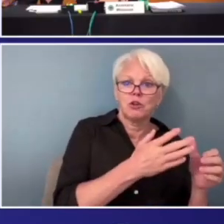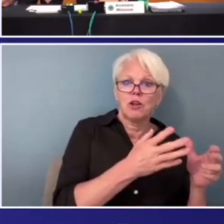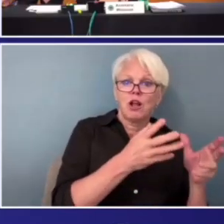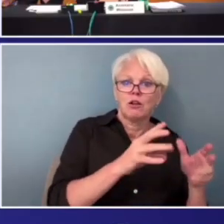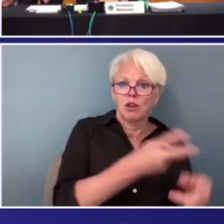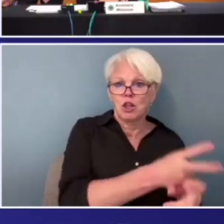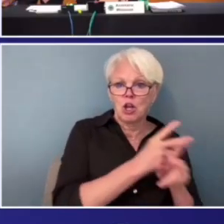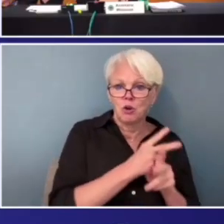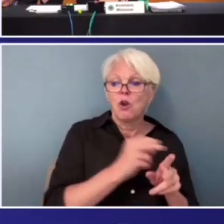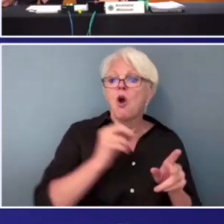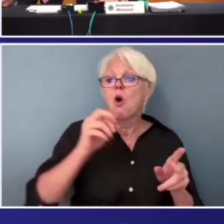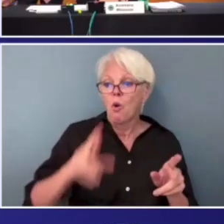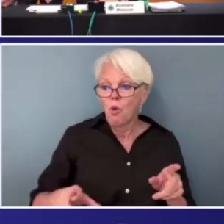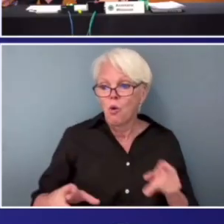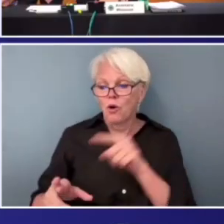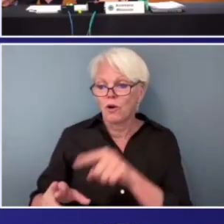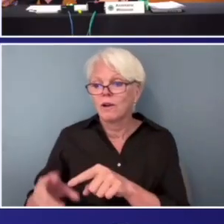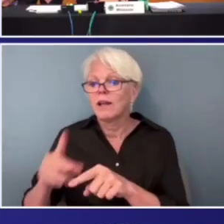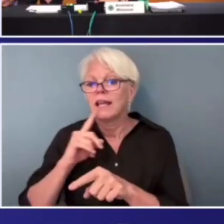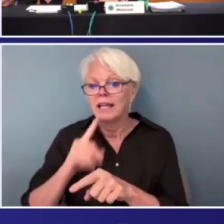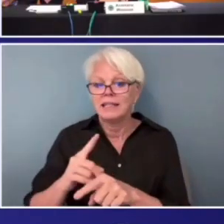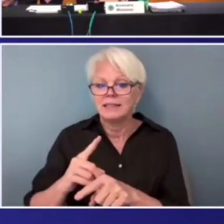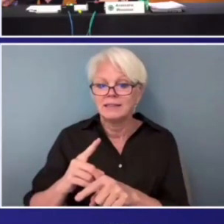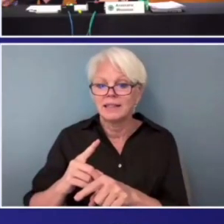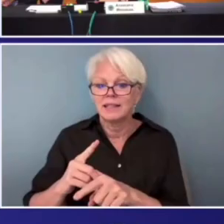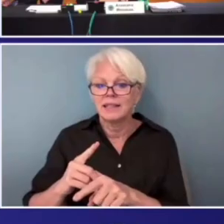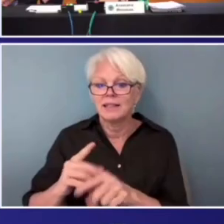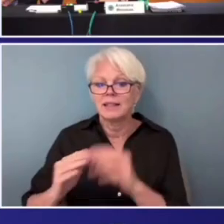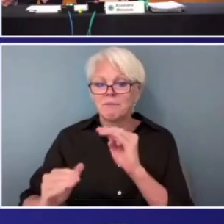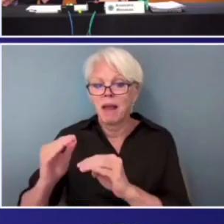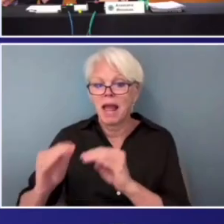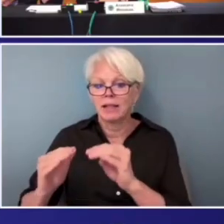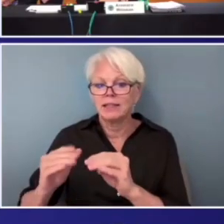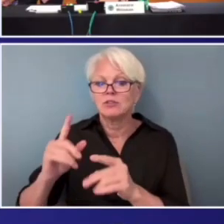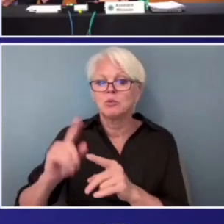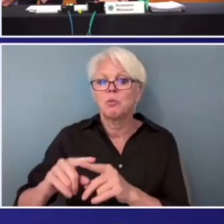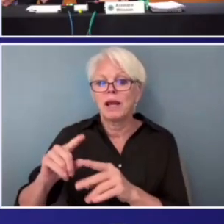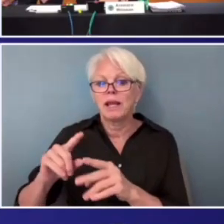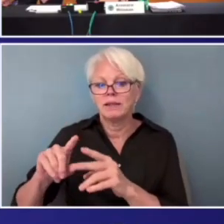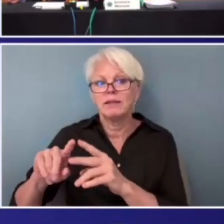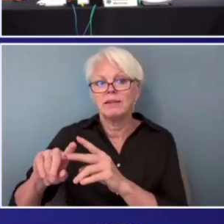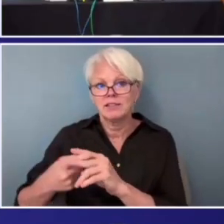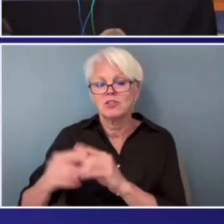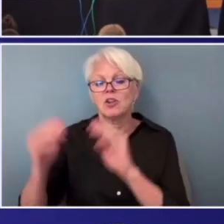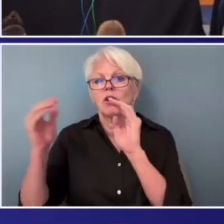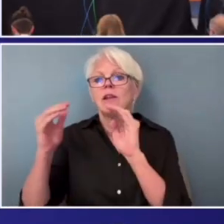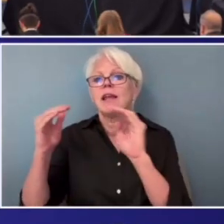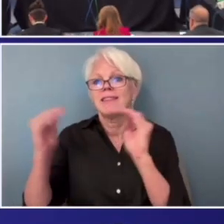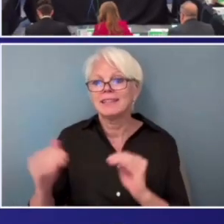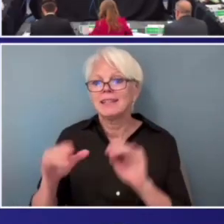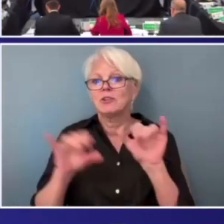the Tiered Standard Plan? And my understanding is it's when the borrower enters the Tiered Standard Plan for all of the loans.